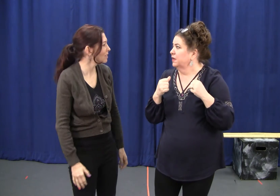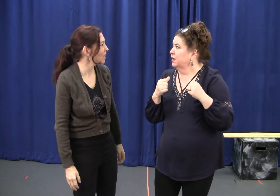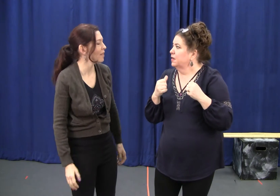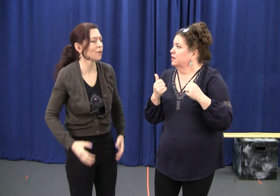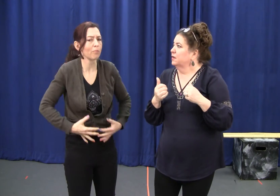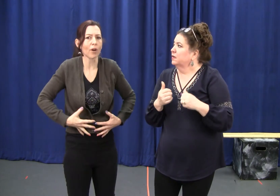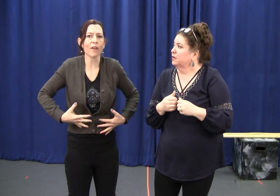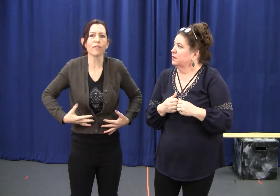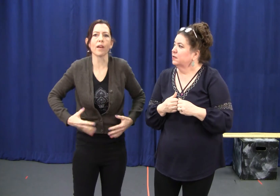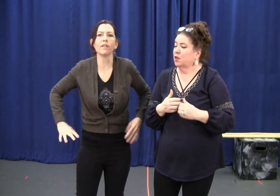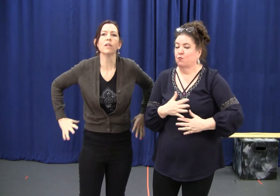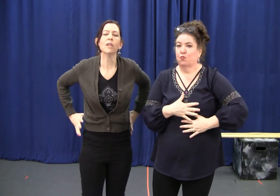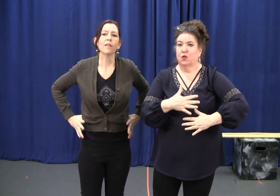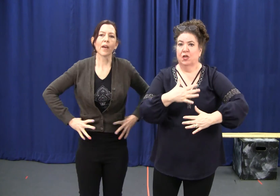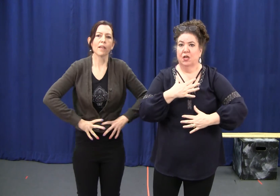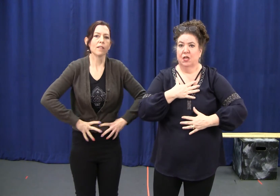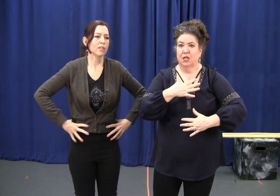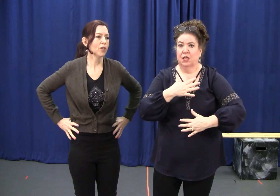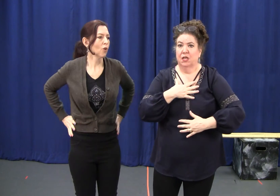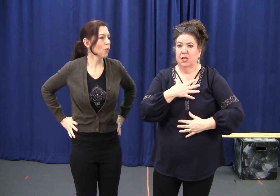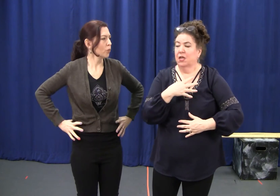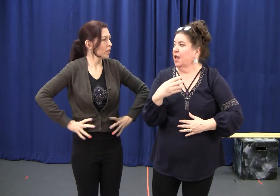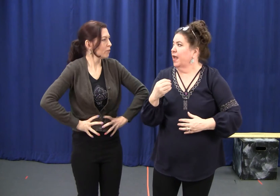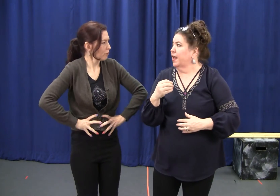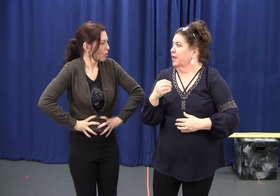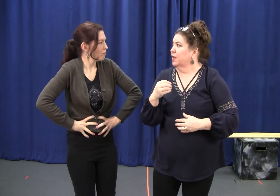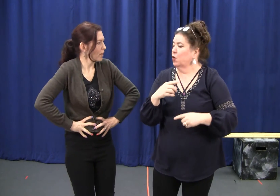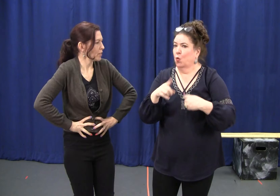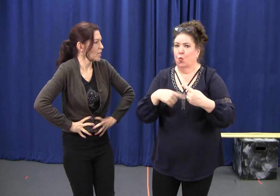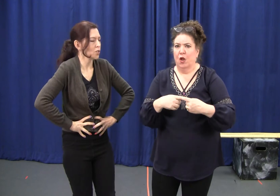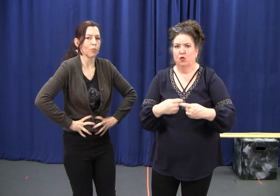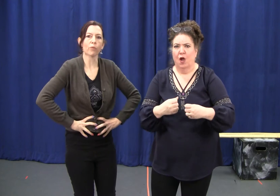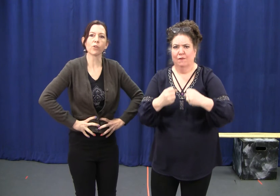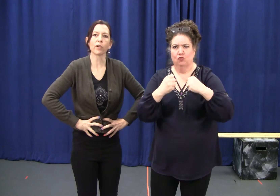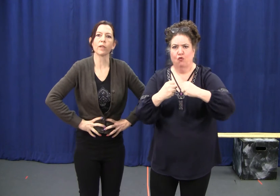Yes and with the breath you know, that when we have a firm foundation.. we were talking